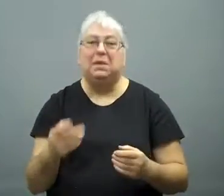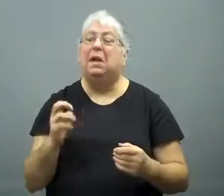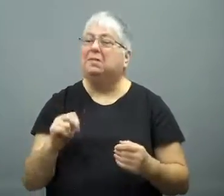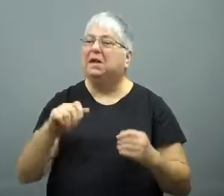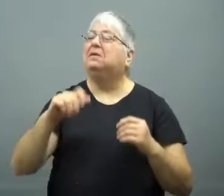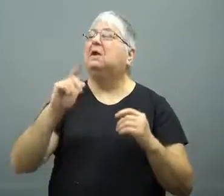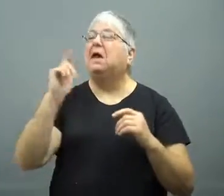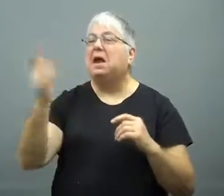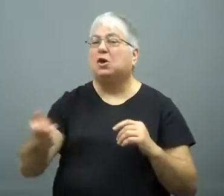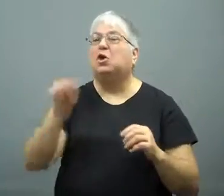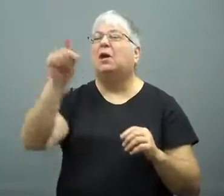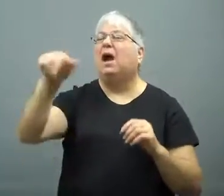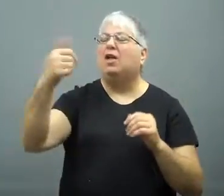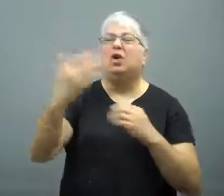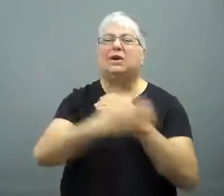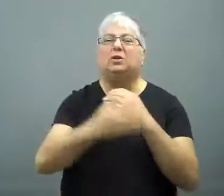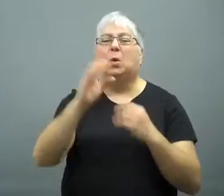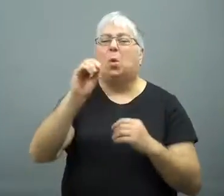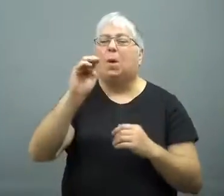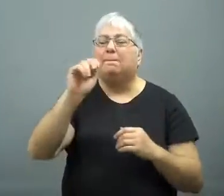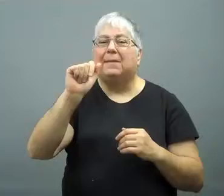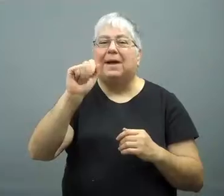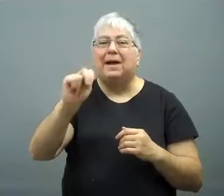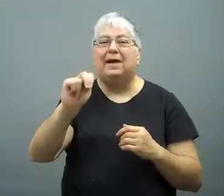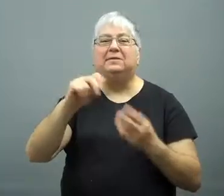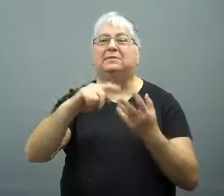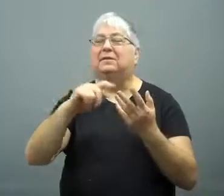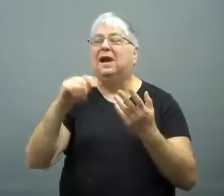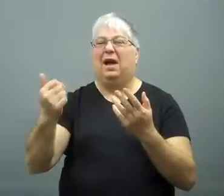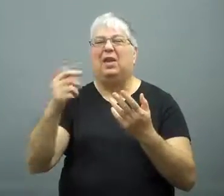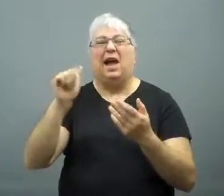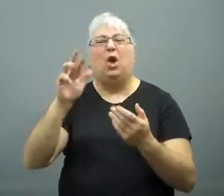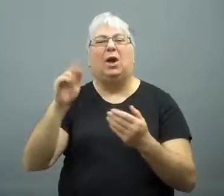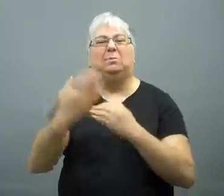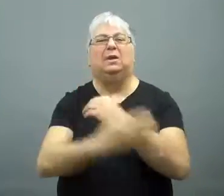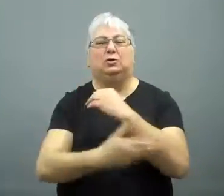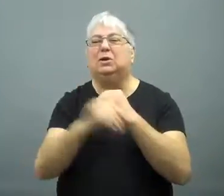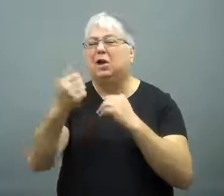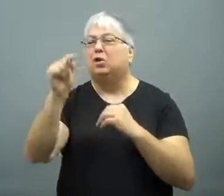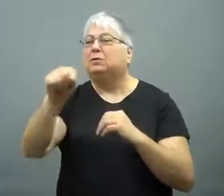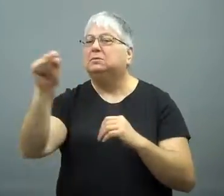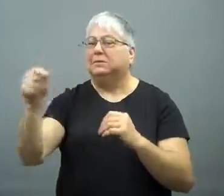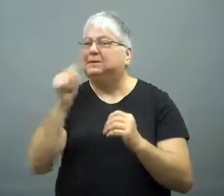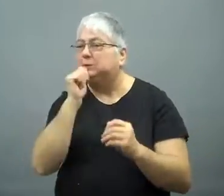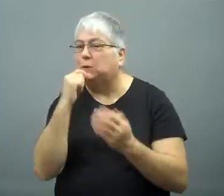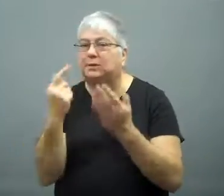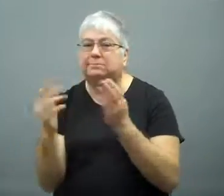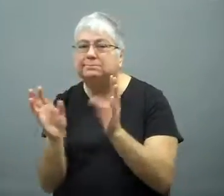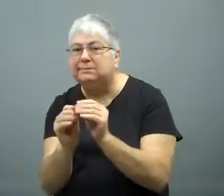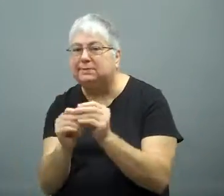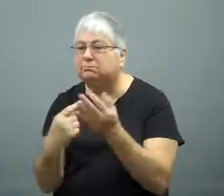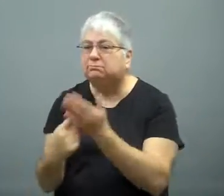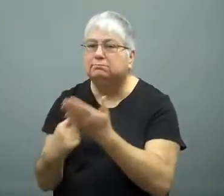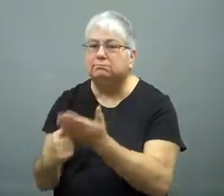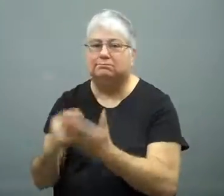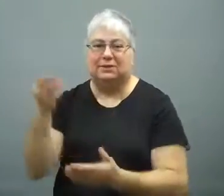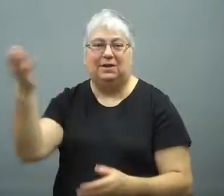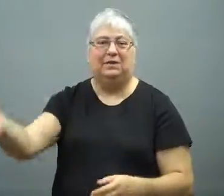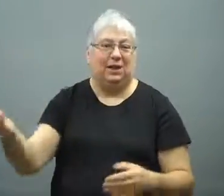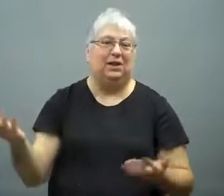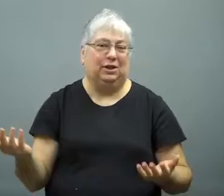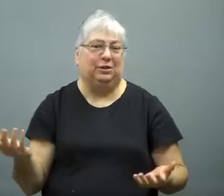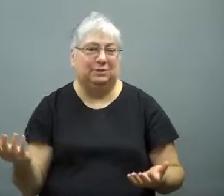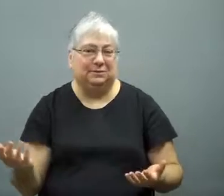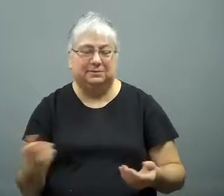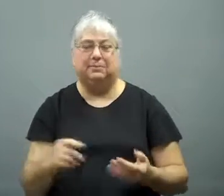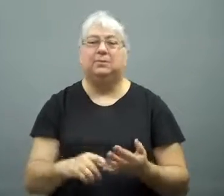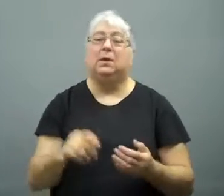Secret meetings were held in Oman and other Arabic countries.